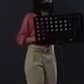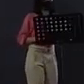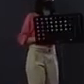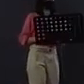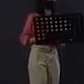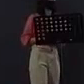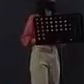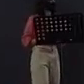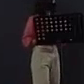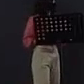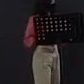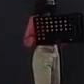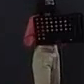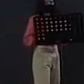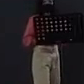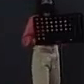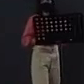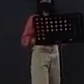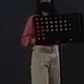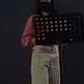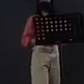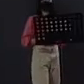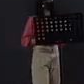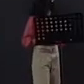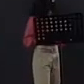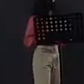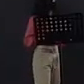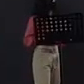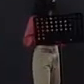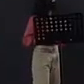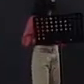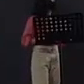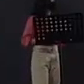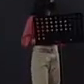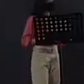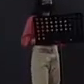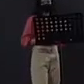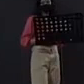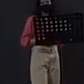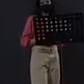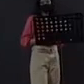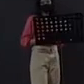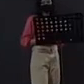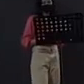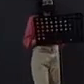for development that We are going to start but we are considering the way in which we can include services so in the short term